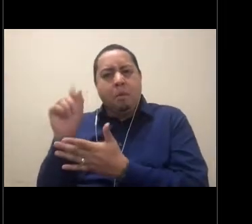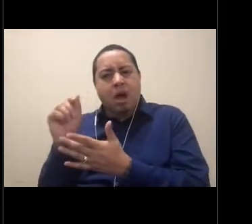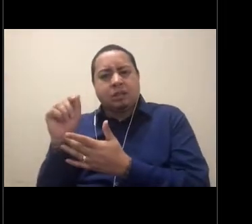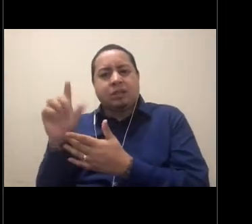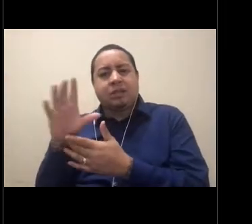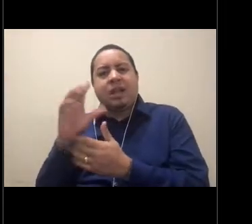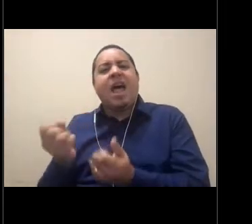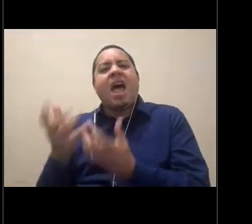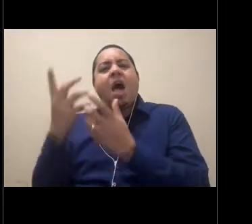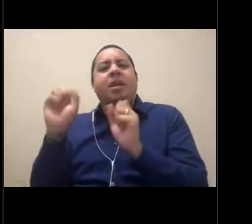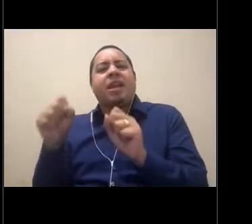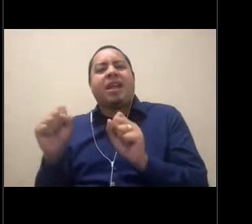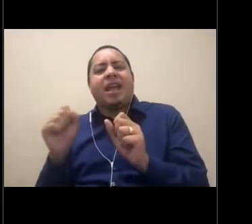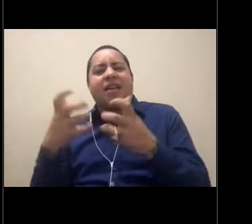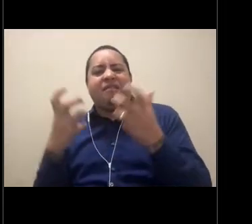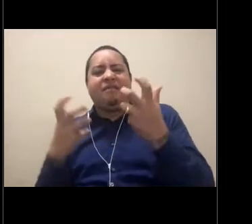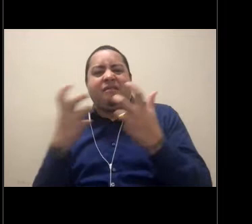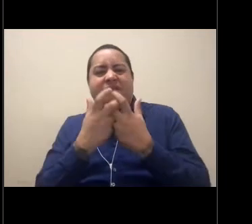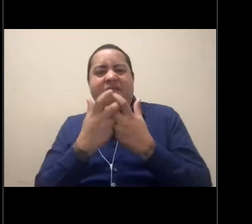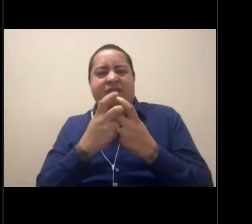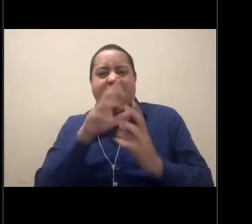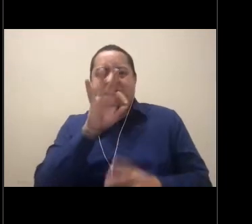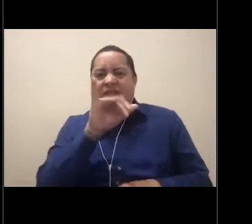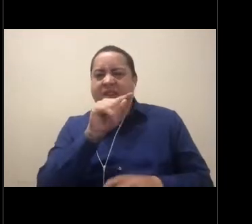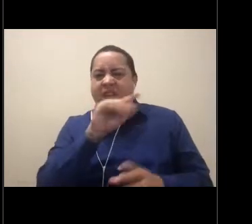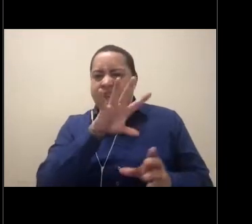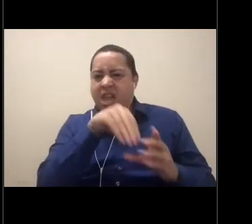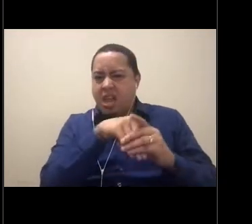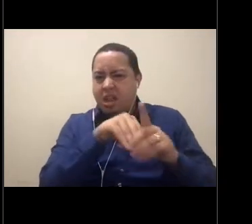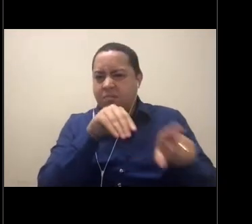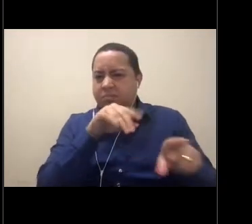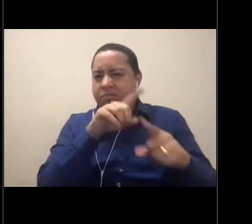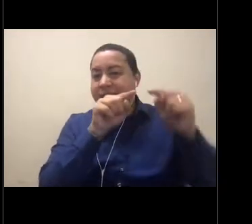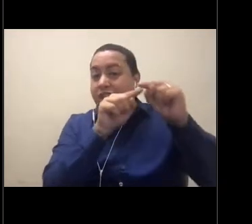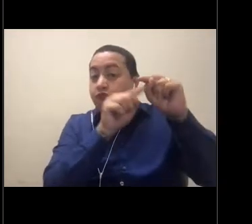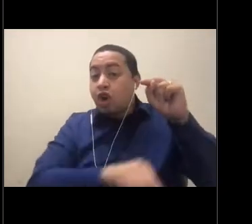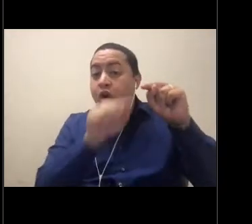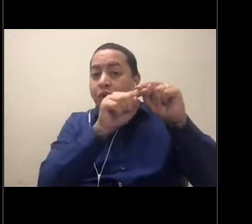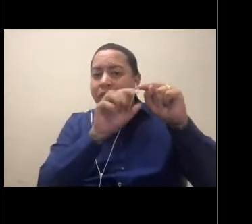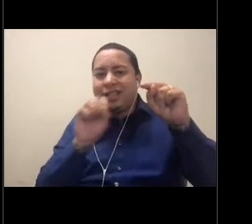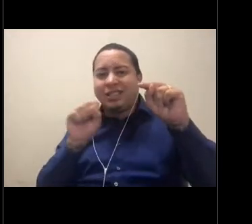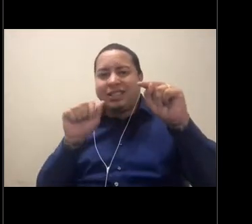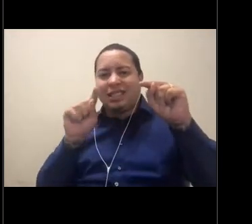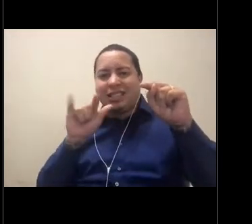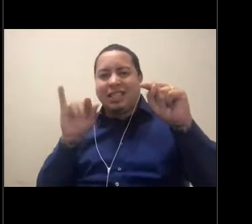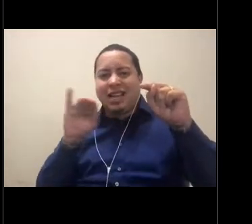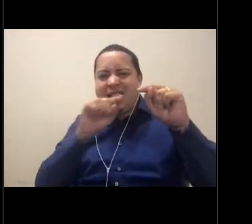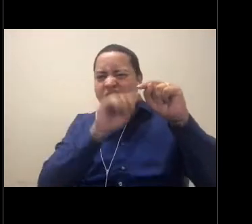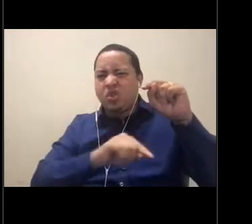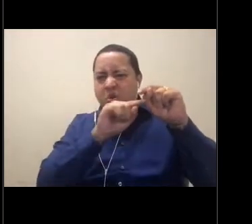You can use clues like, this little shack right here, would fit a person but you can tell.